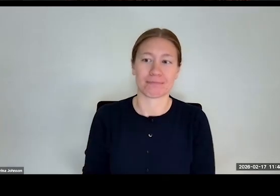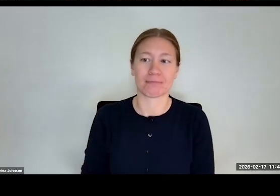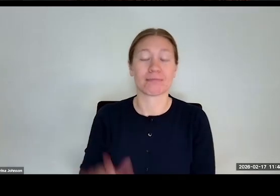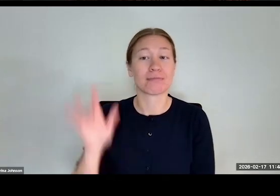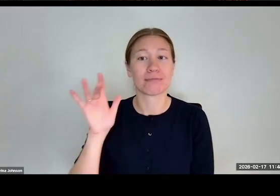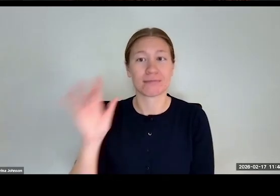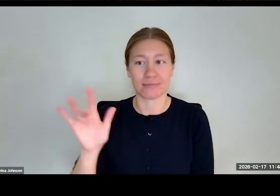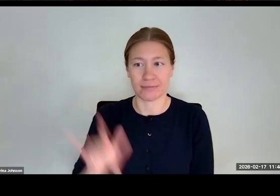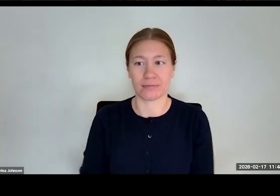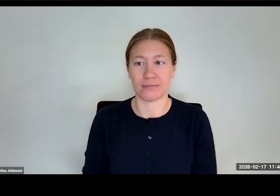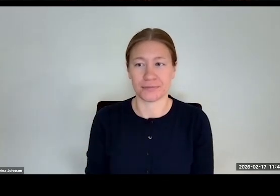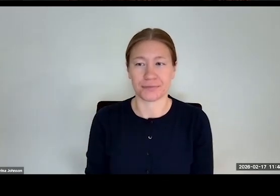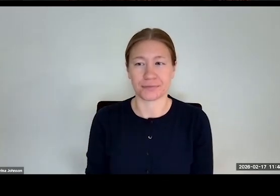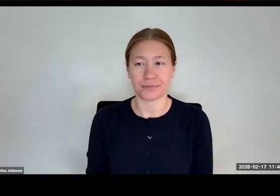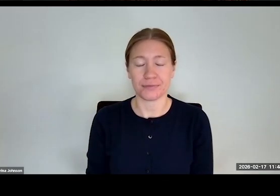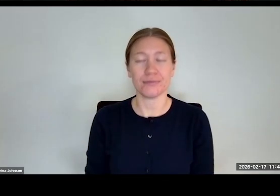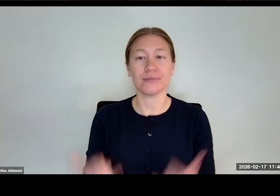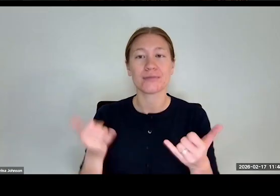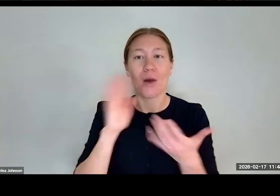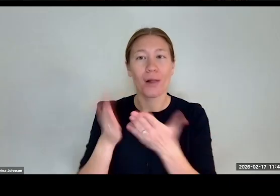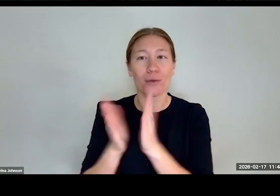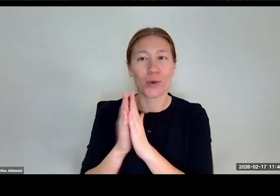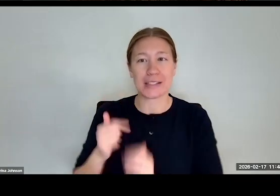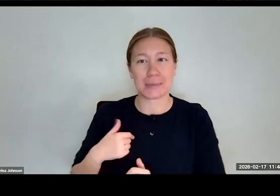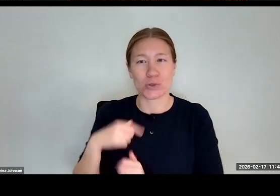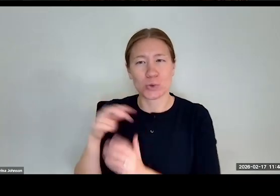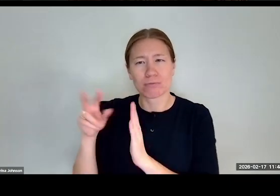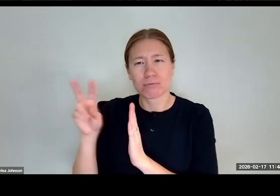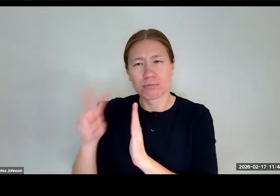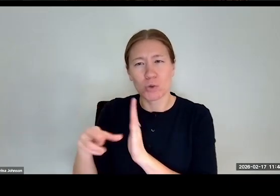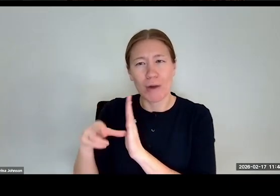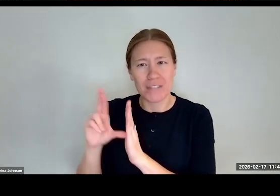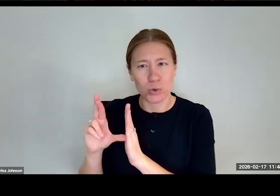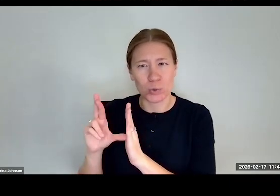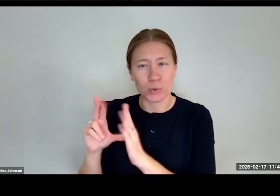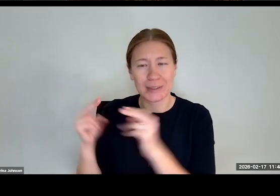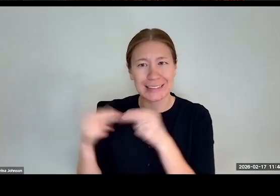and it is going to prompt me to review slides where I have no slide title to find. And surprise surprise,